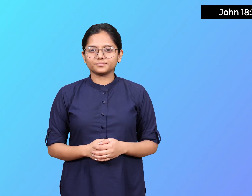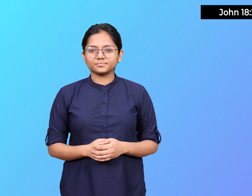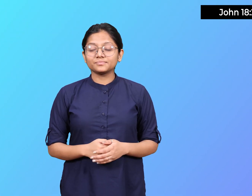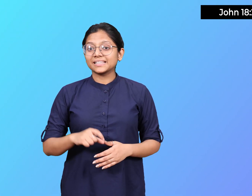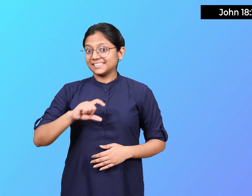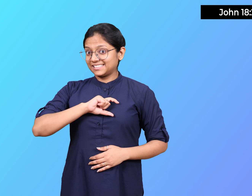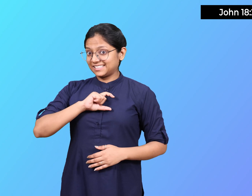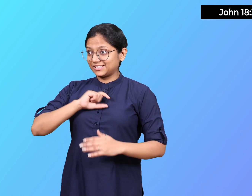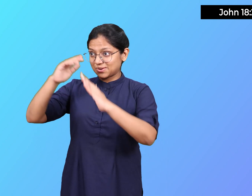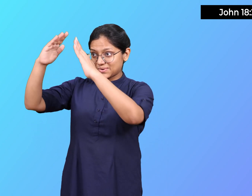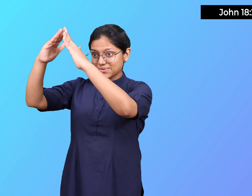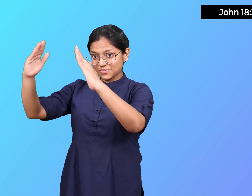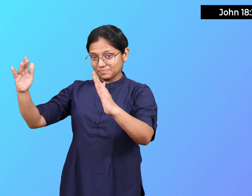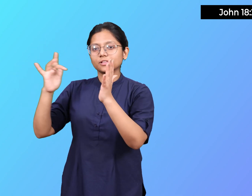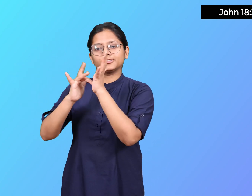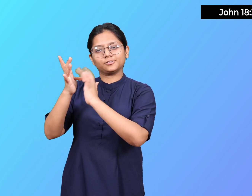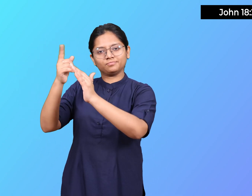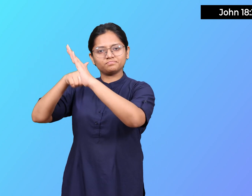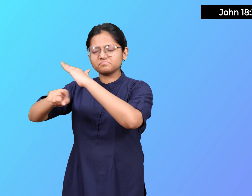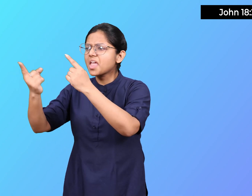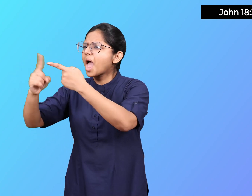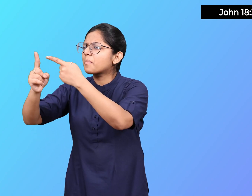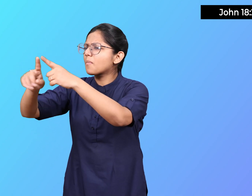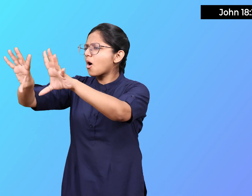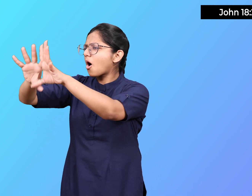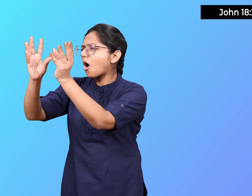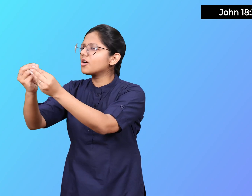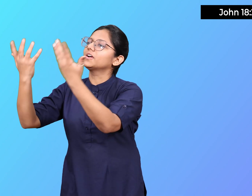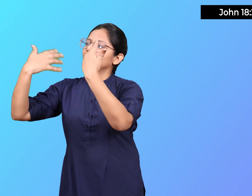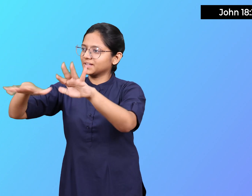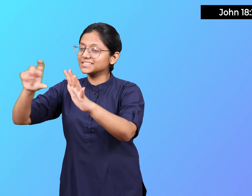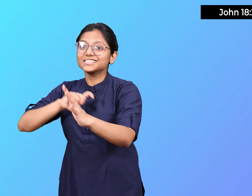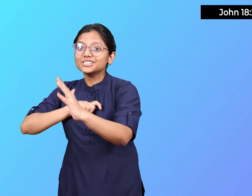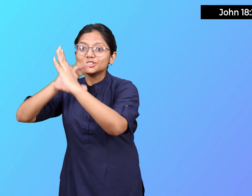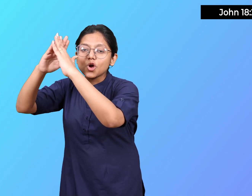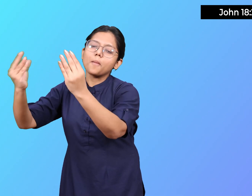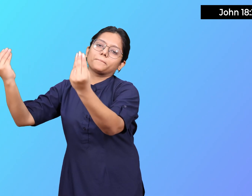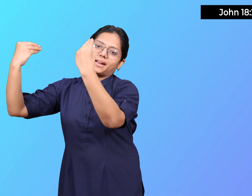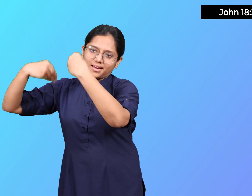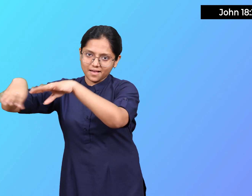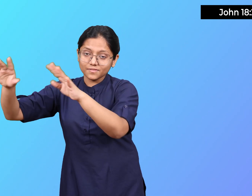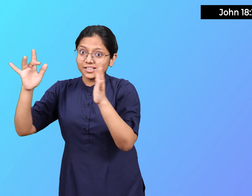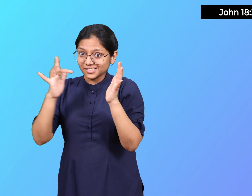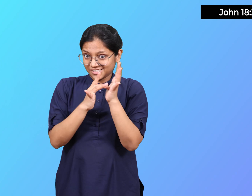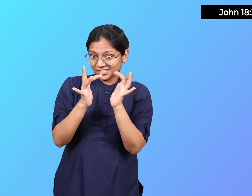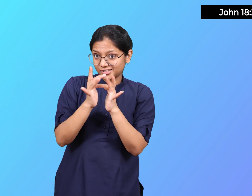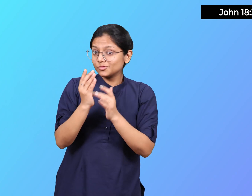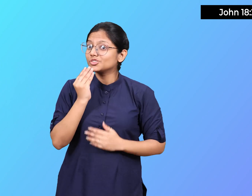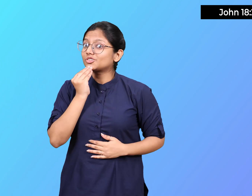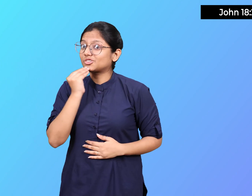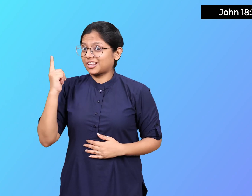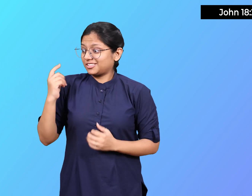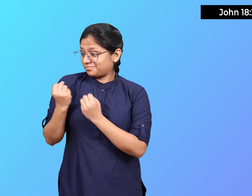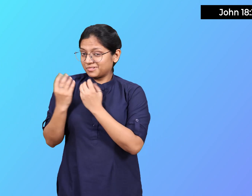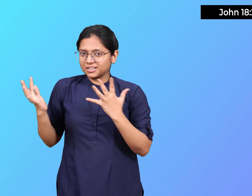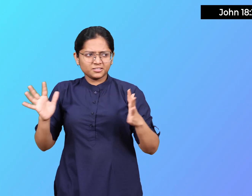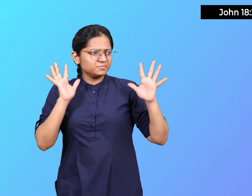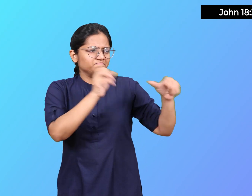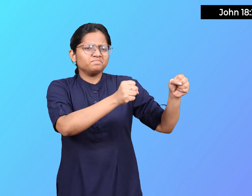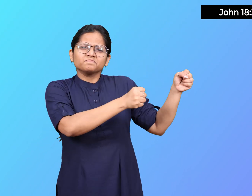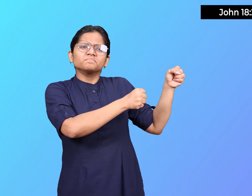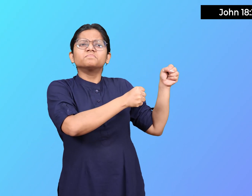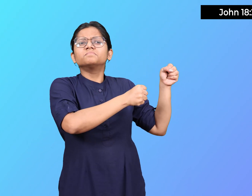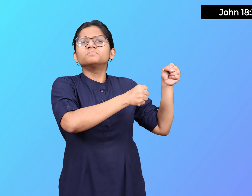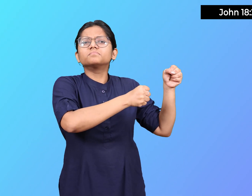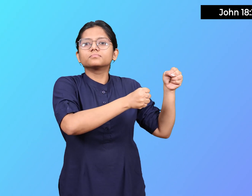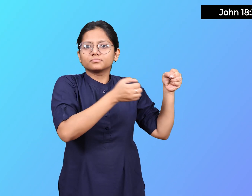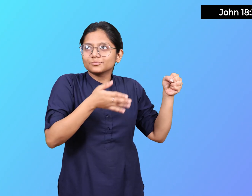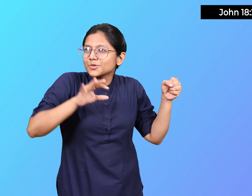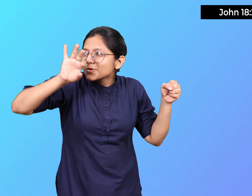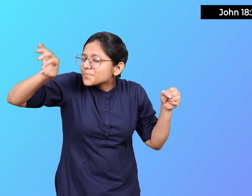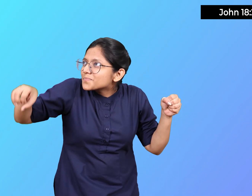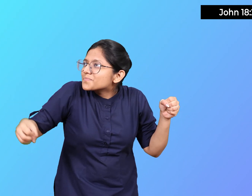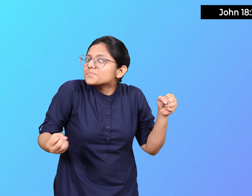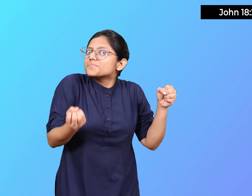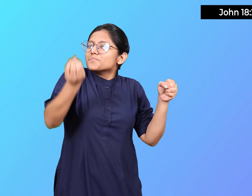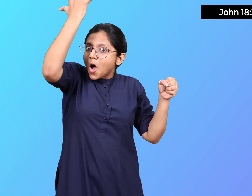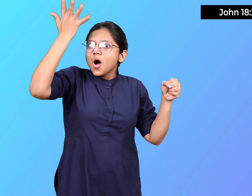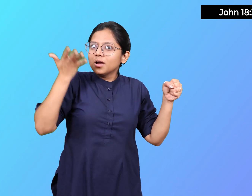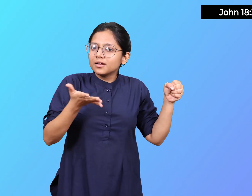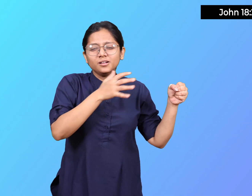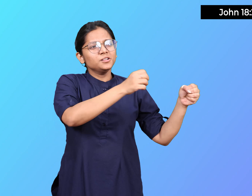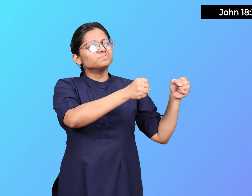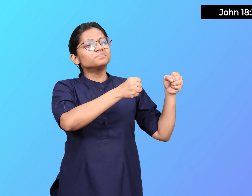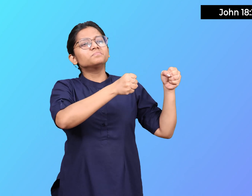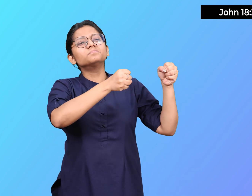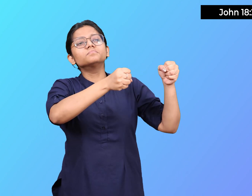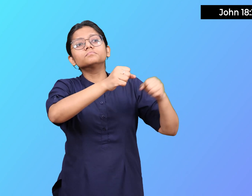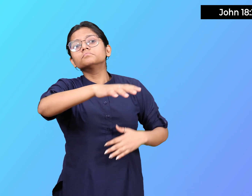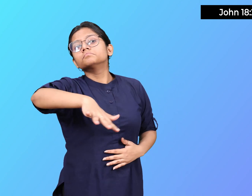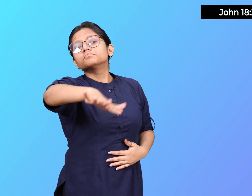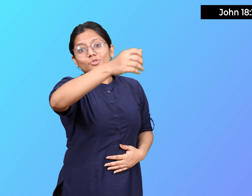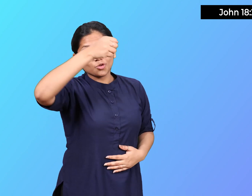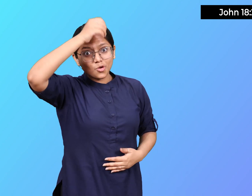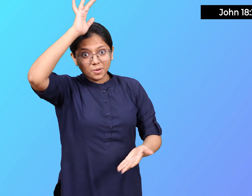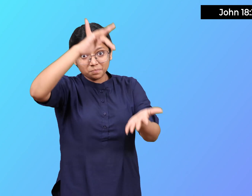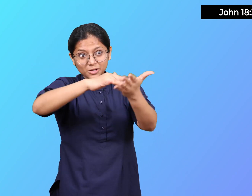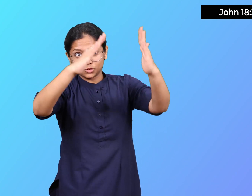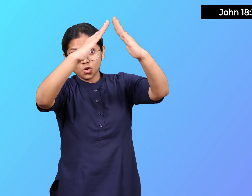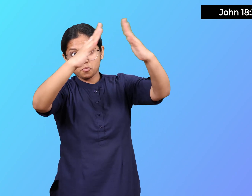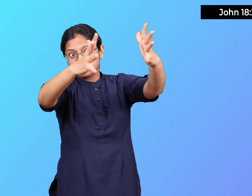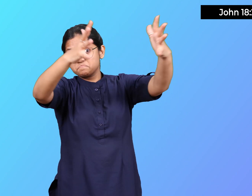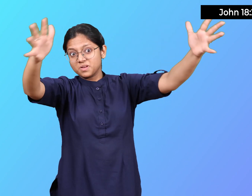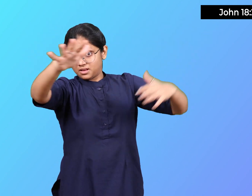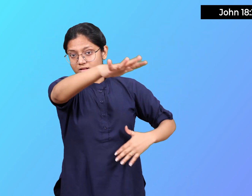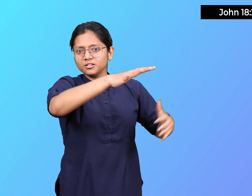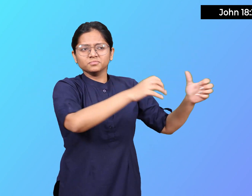Then the Jewish leaders took Jesus from Caiaphas’ house to the Roman governor’s palace. It was early in the morning.